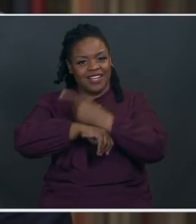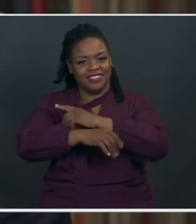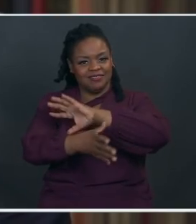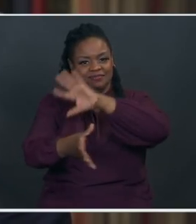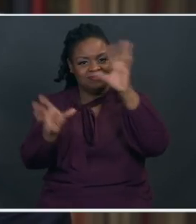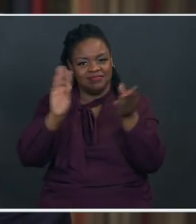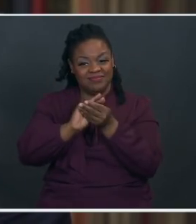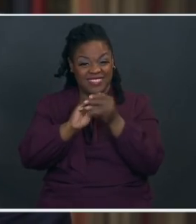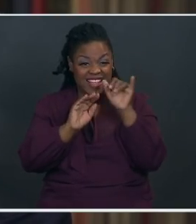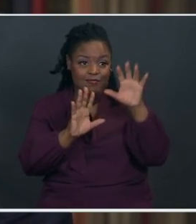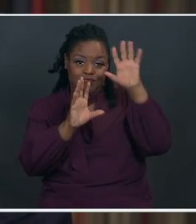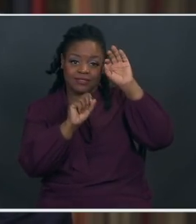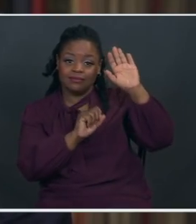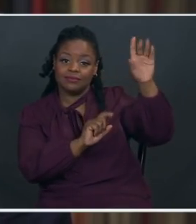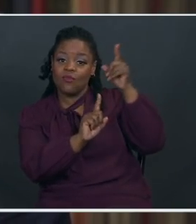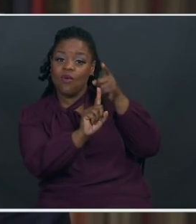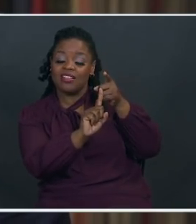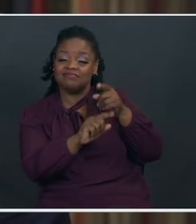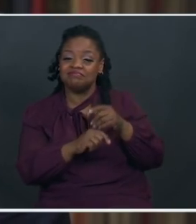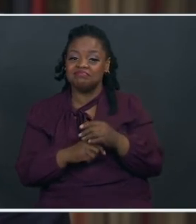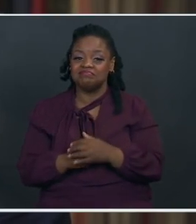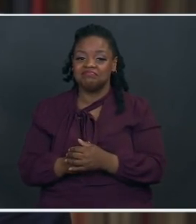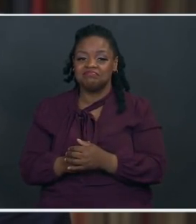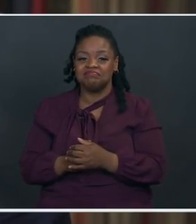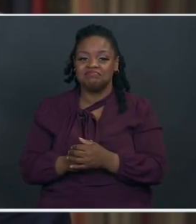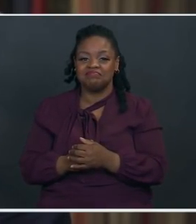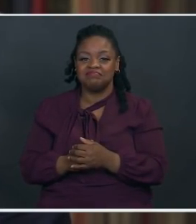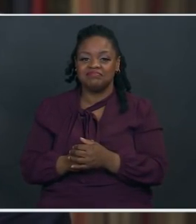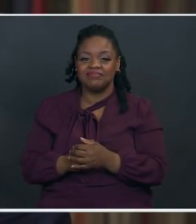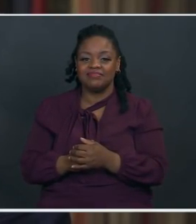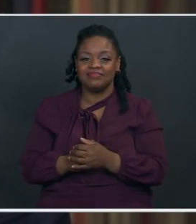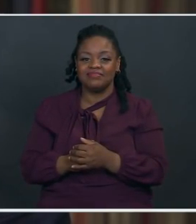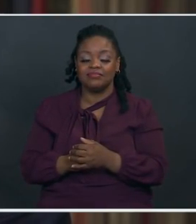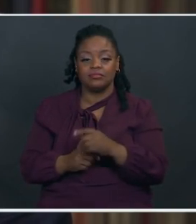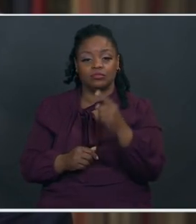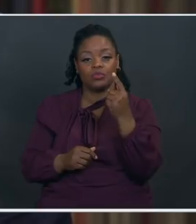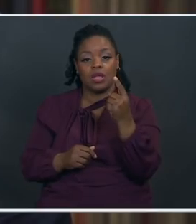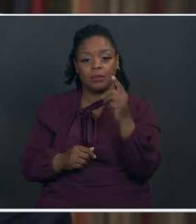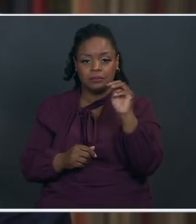he is pushing us to view one million per day as the floor, not the ceiling.